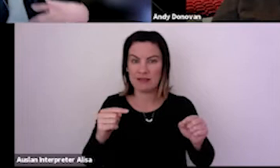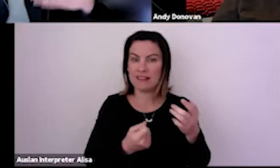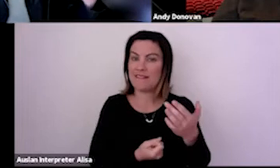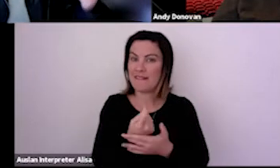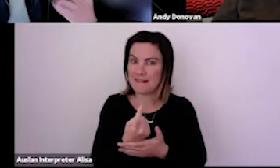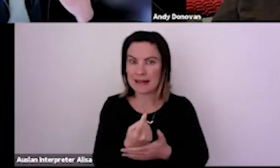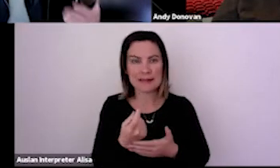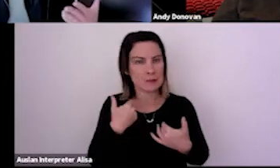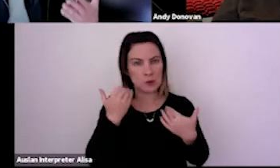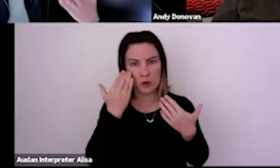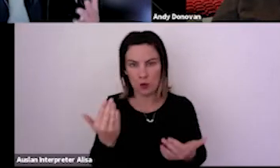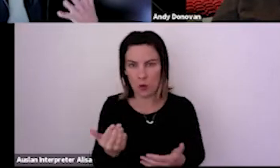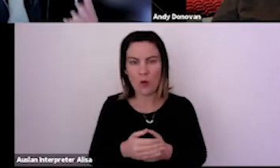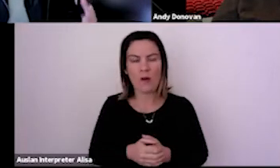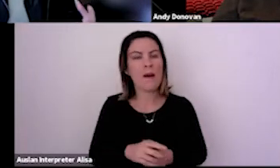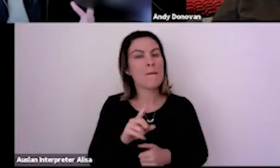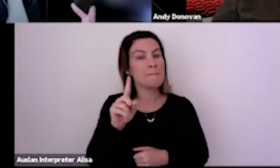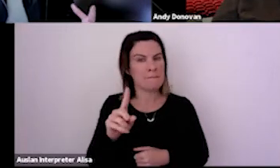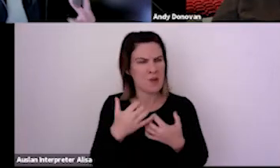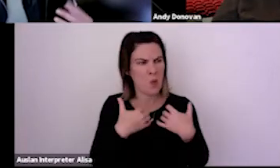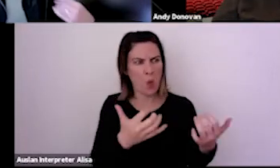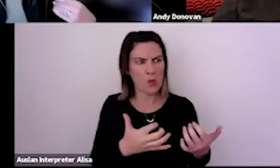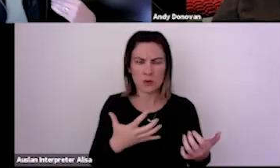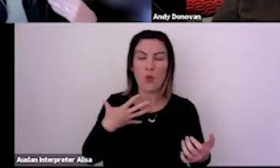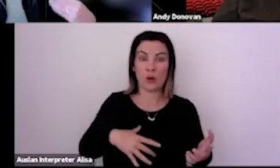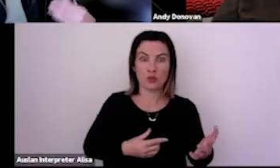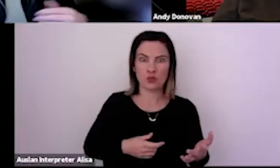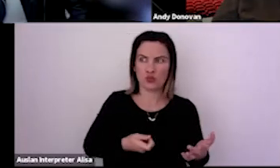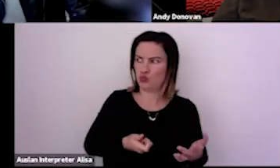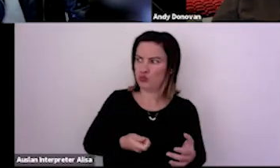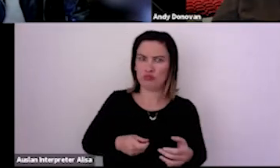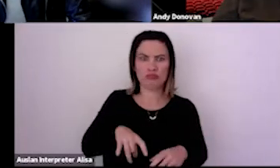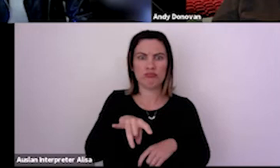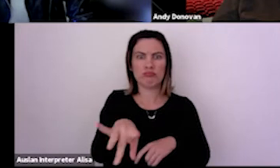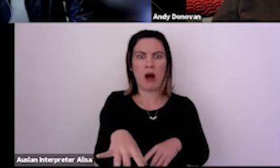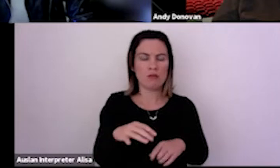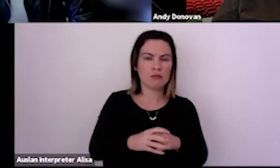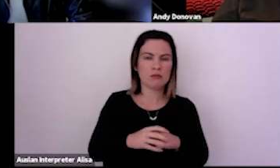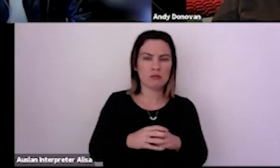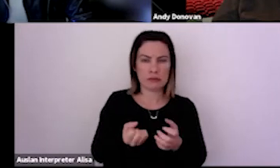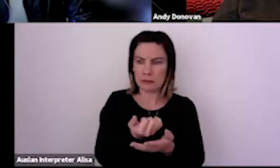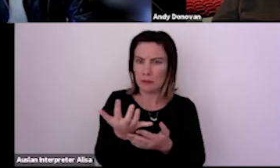market, audiences want to spend. The majority of them say they want to spend as they did in the past or even